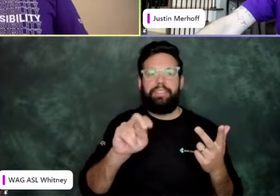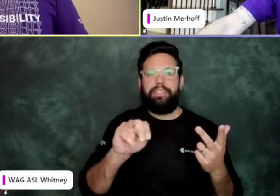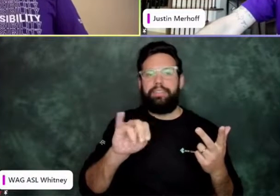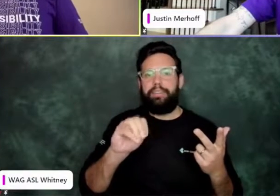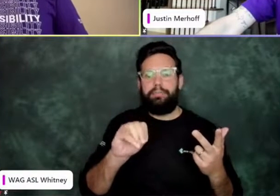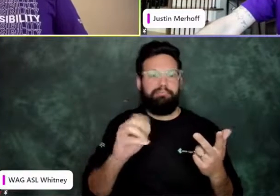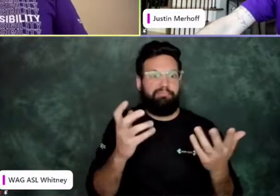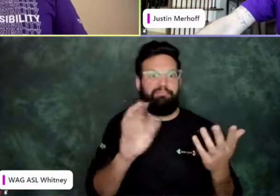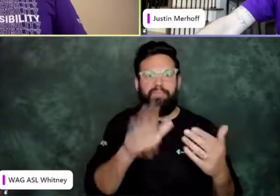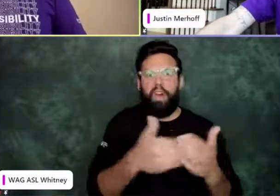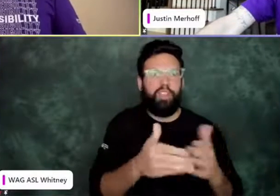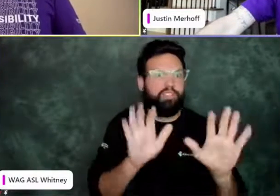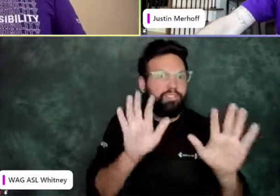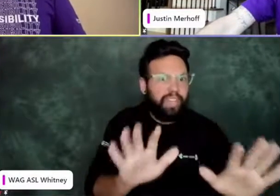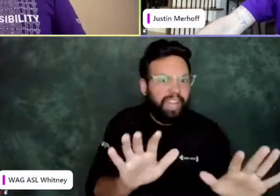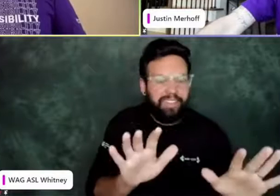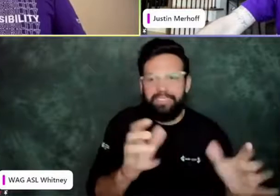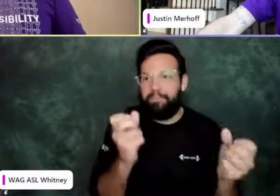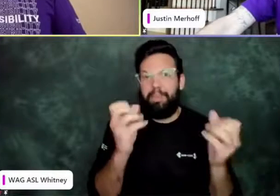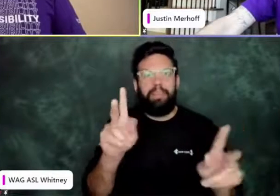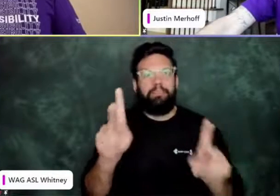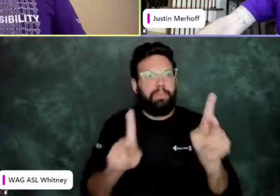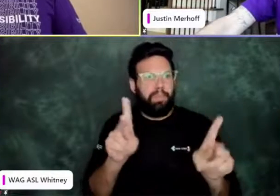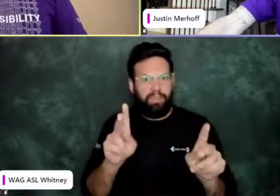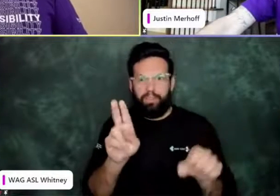super successfully using all of them and many more.